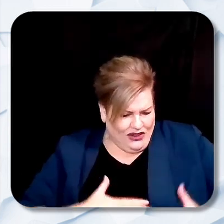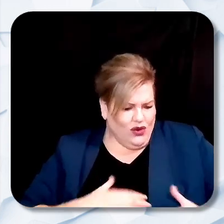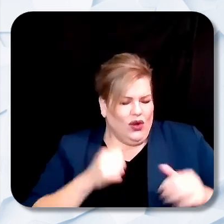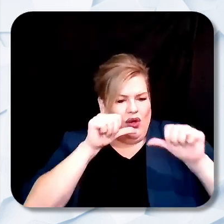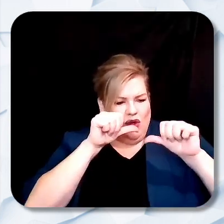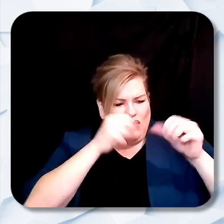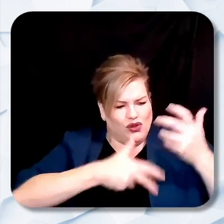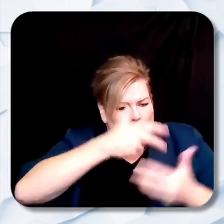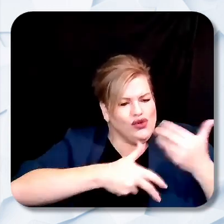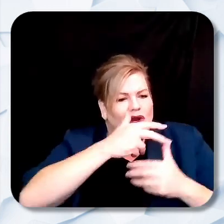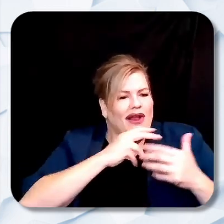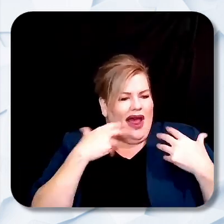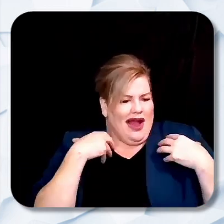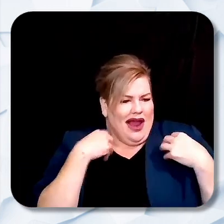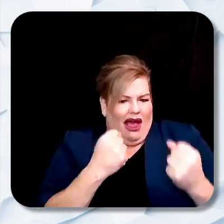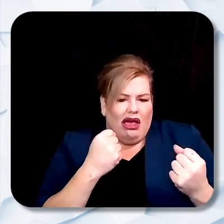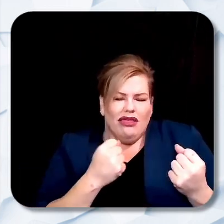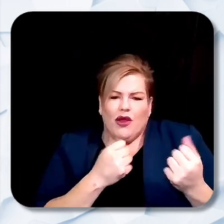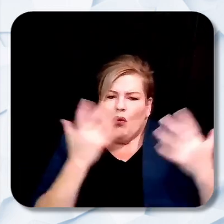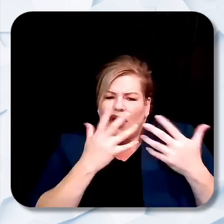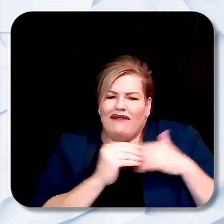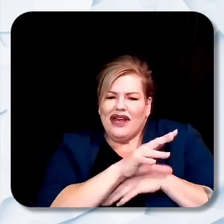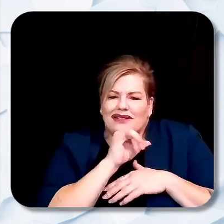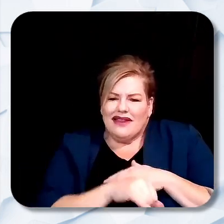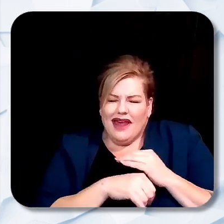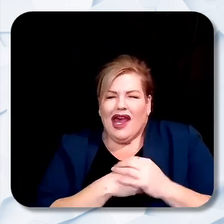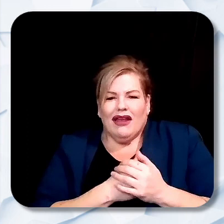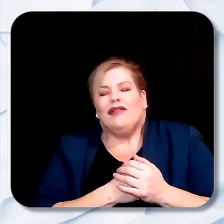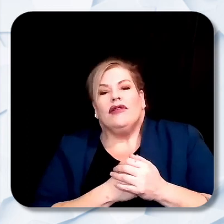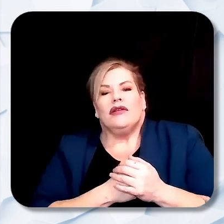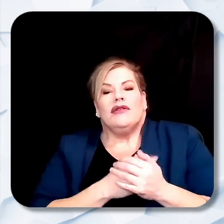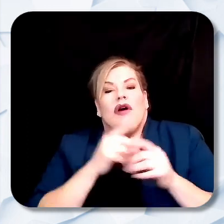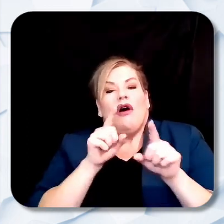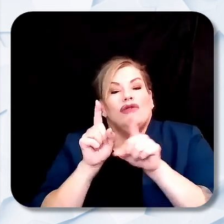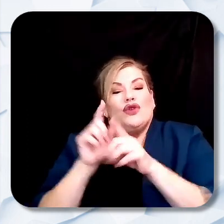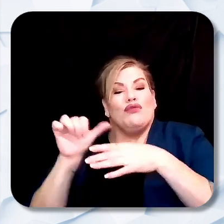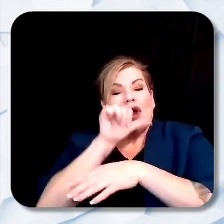And then, finally, the last looking at practicing positive alternatives, so really giving them that